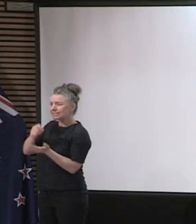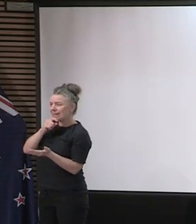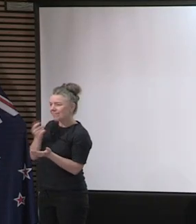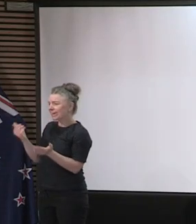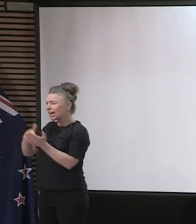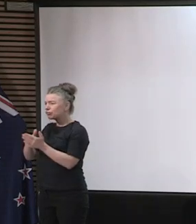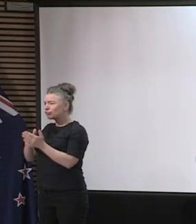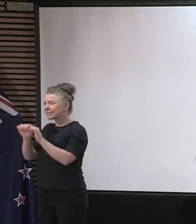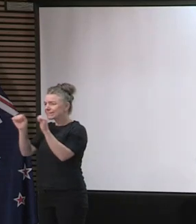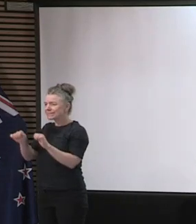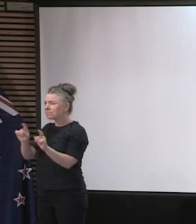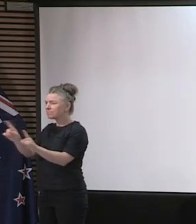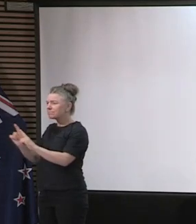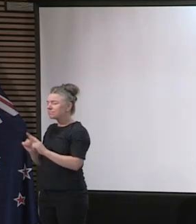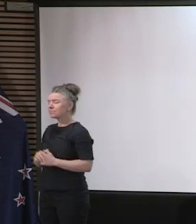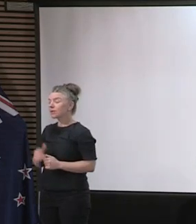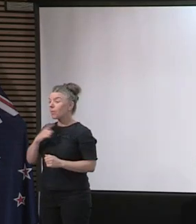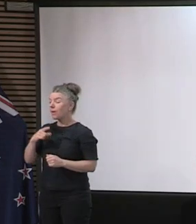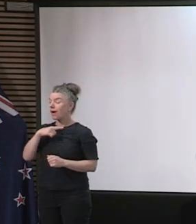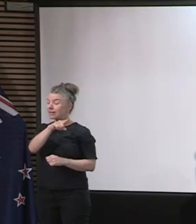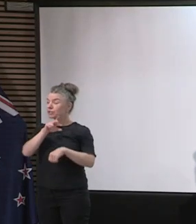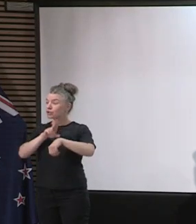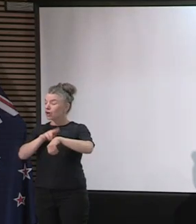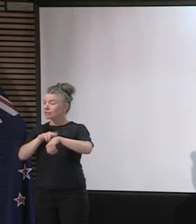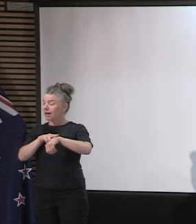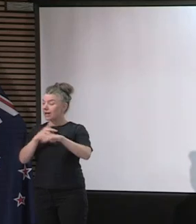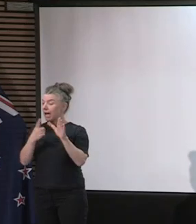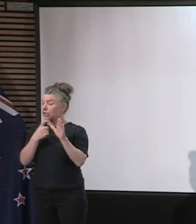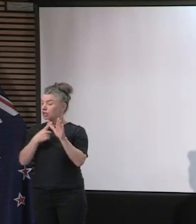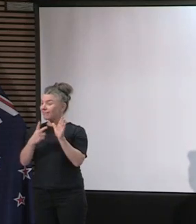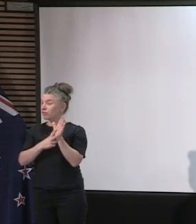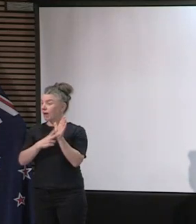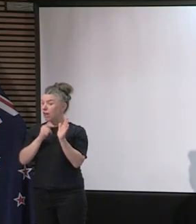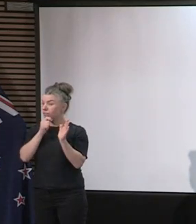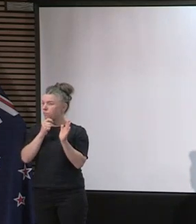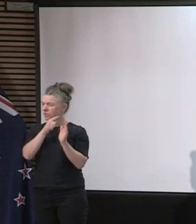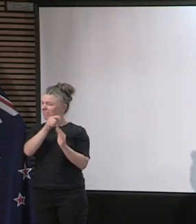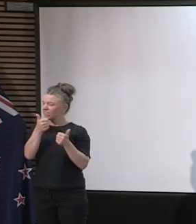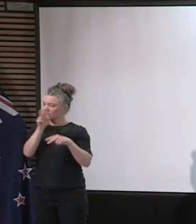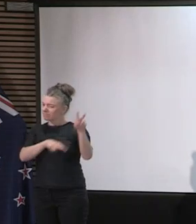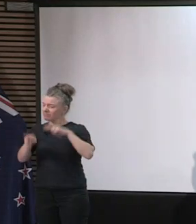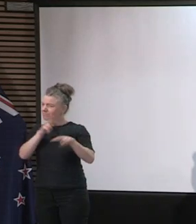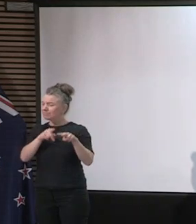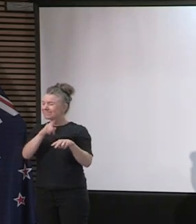guess, a needs analysis about what additional capacity they